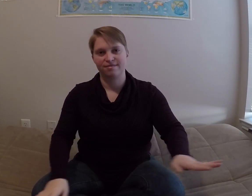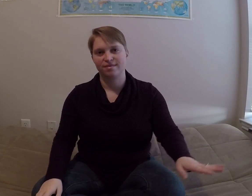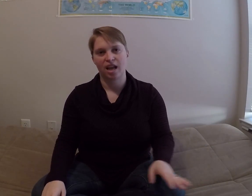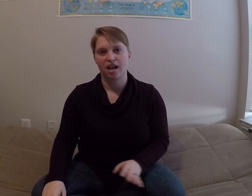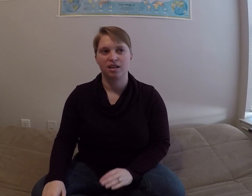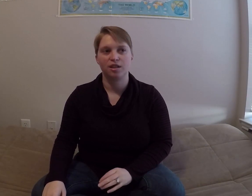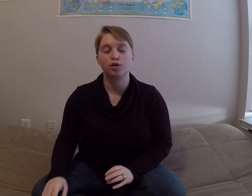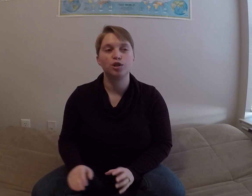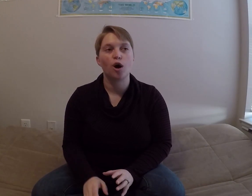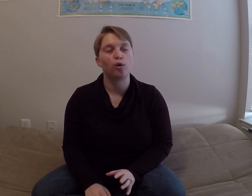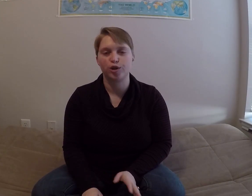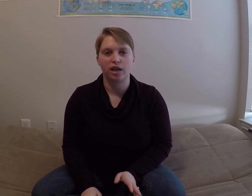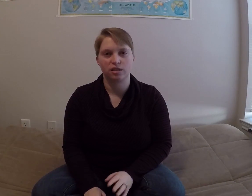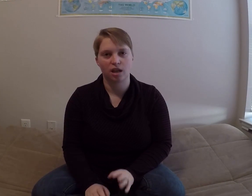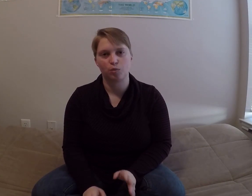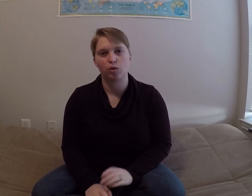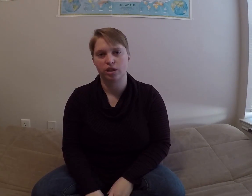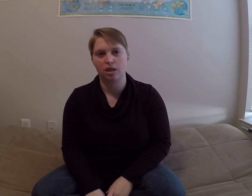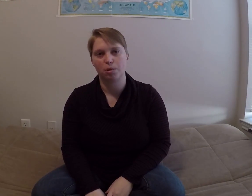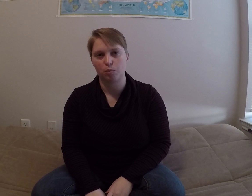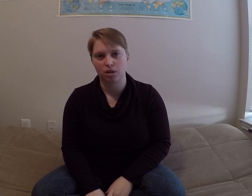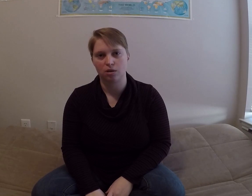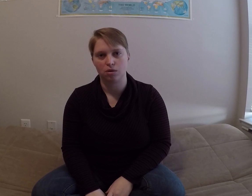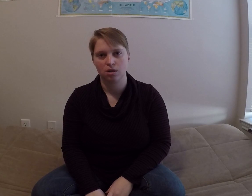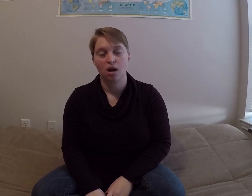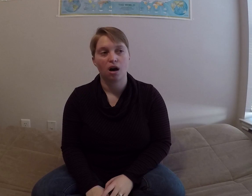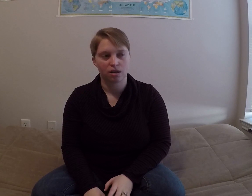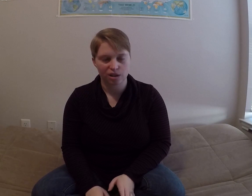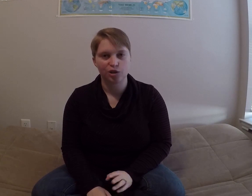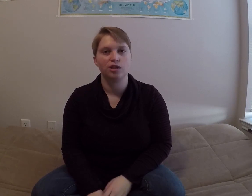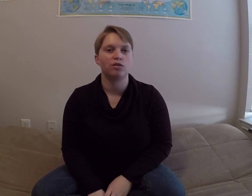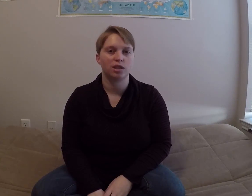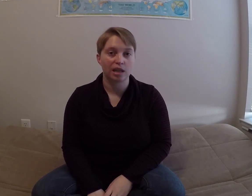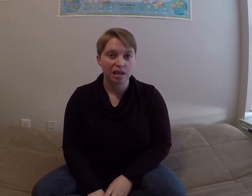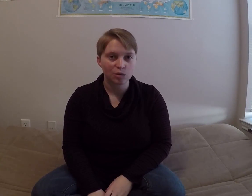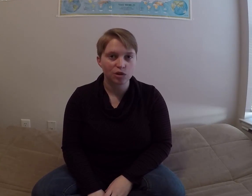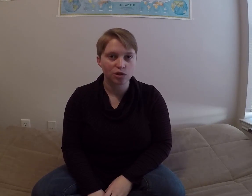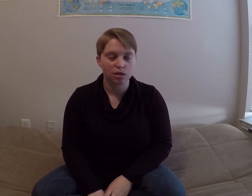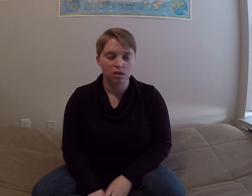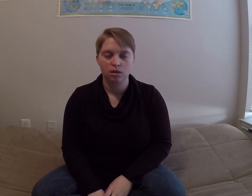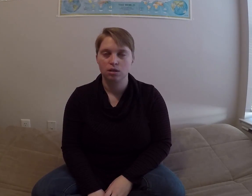There’s no chance that we will keep up with you. Unless you know sign language.